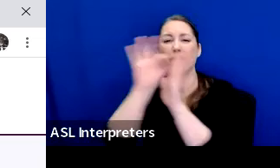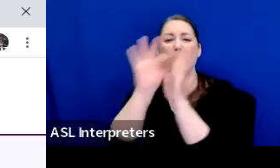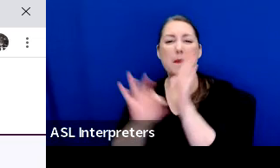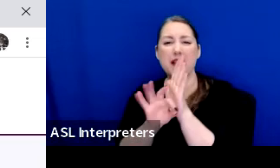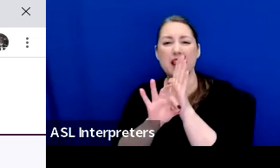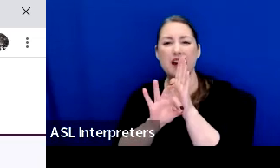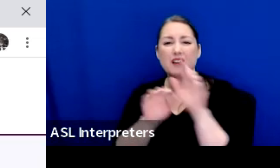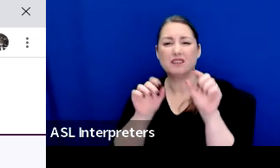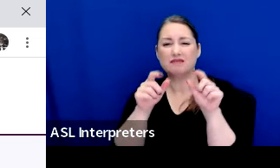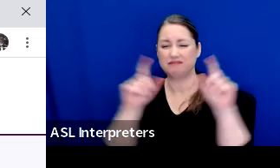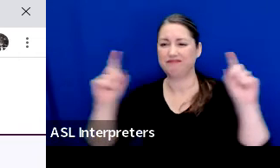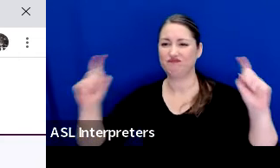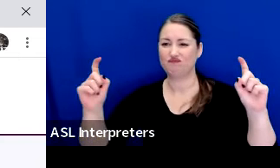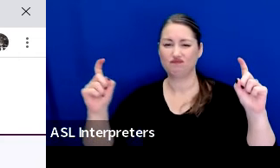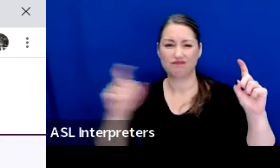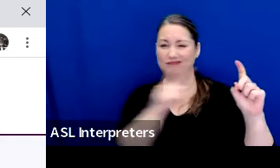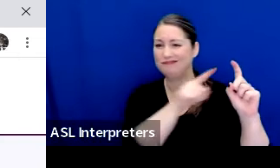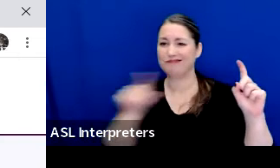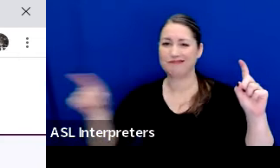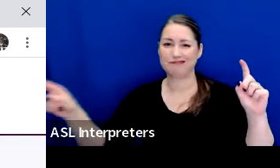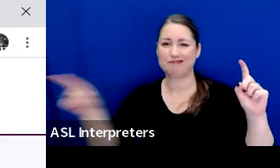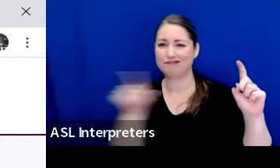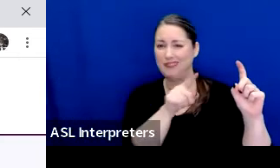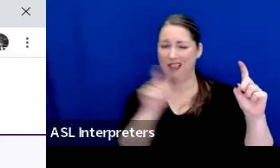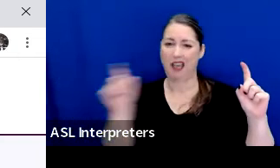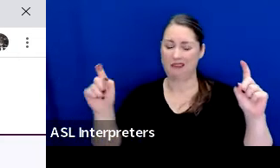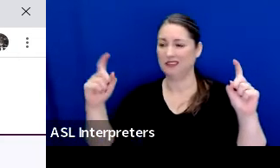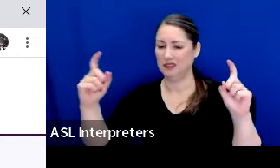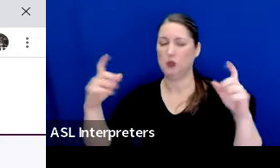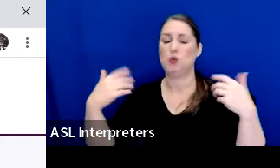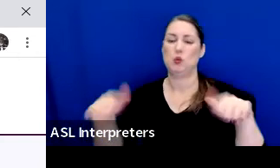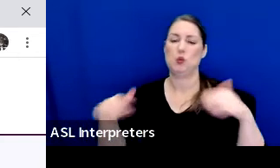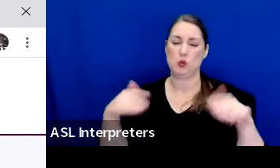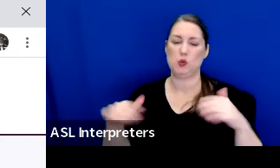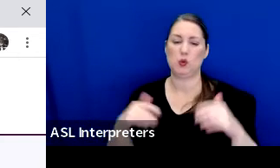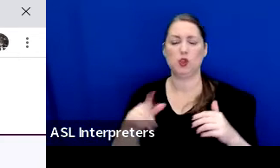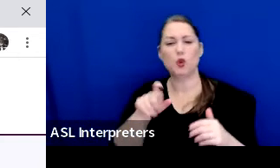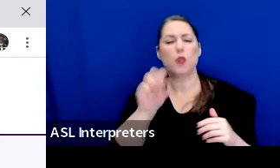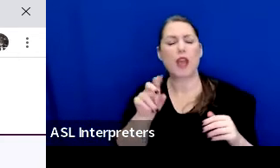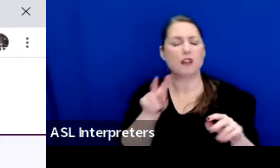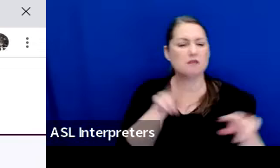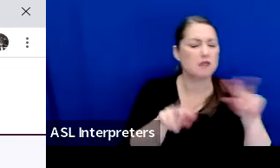So I think it's worthy to look at what questions look like in calculus.